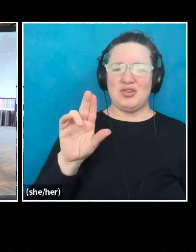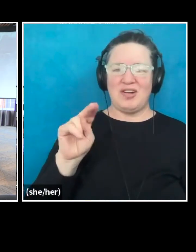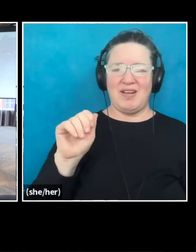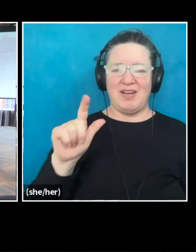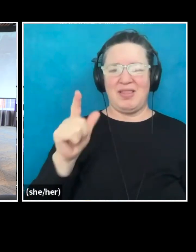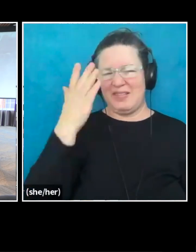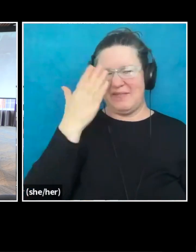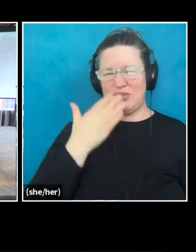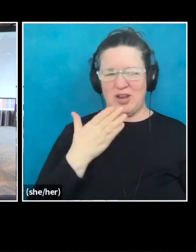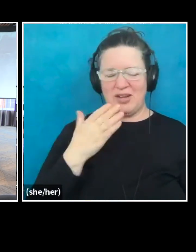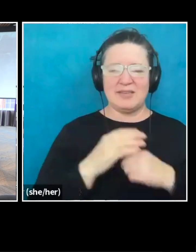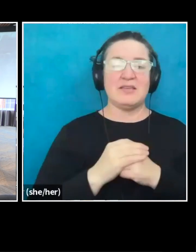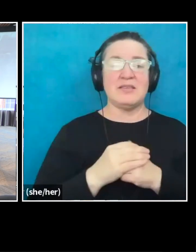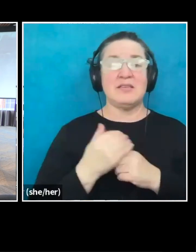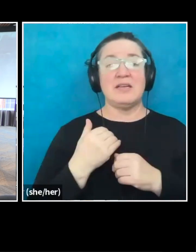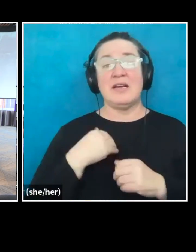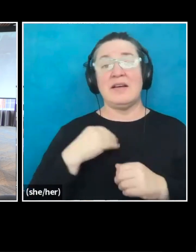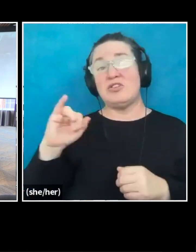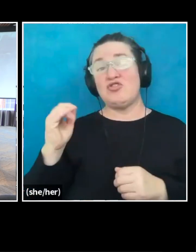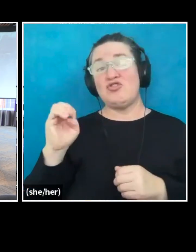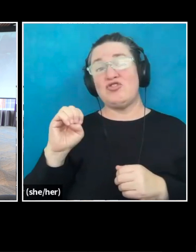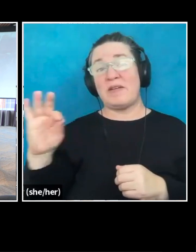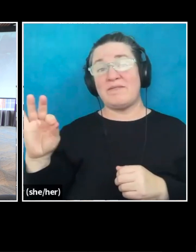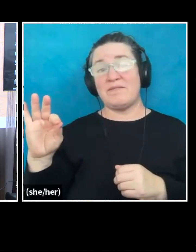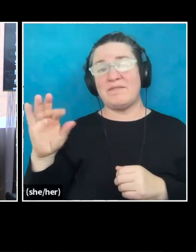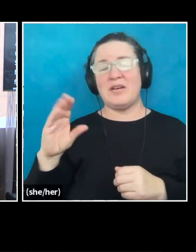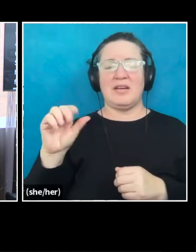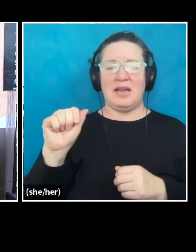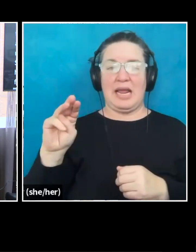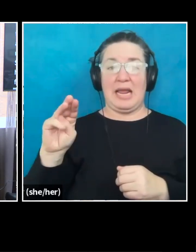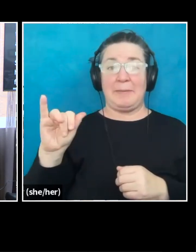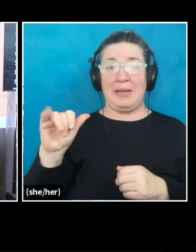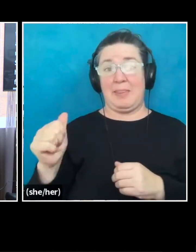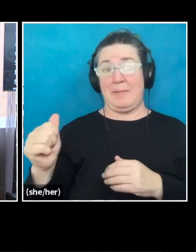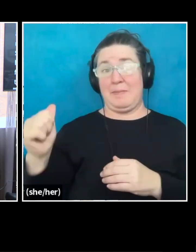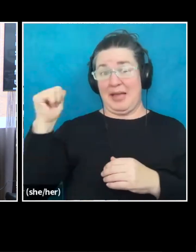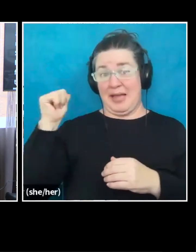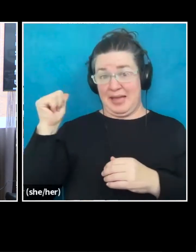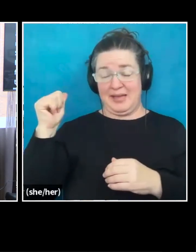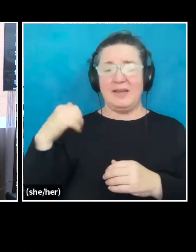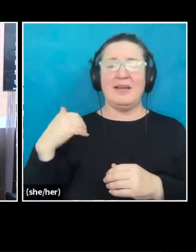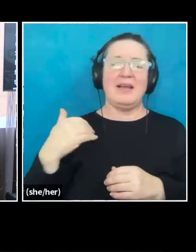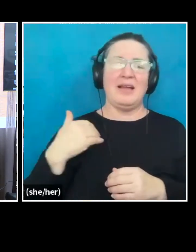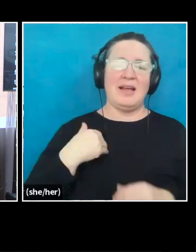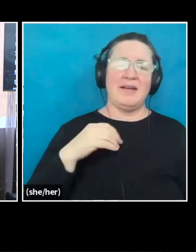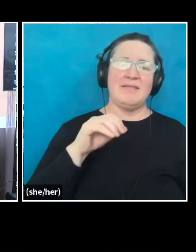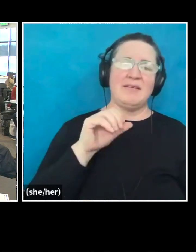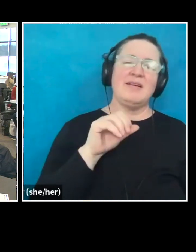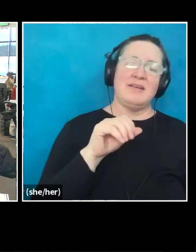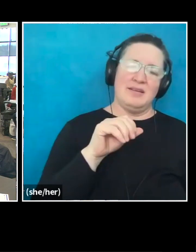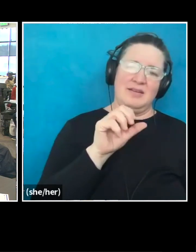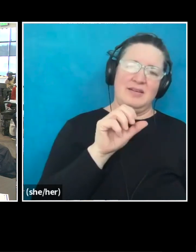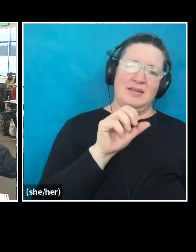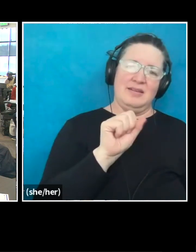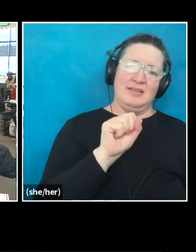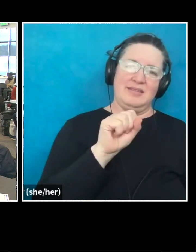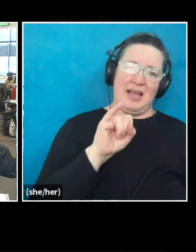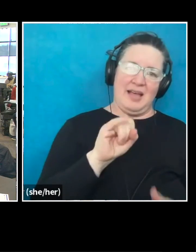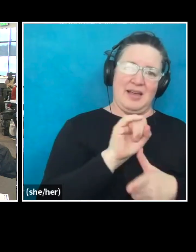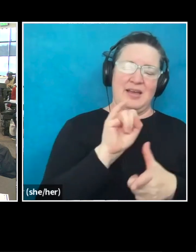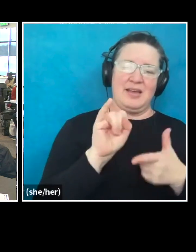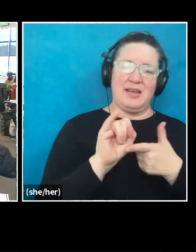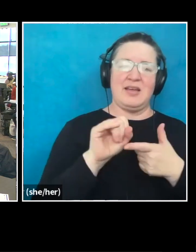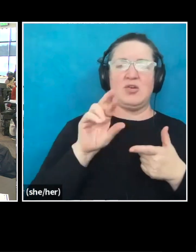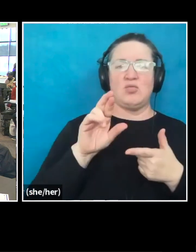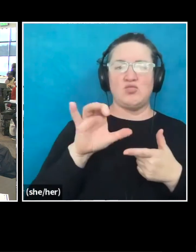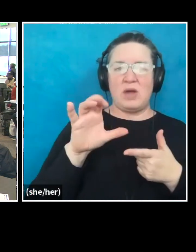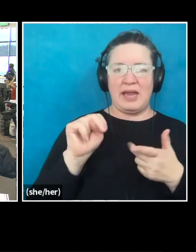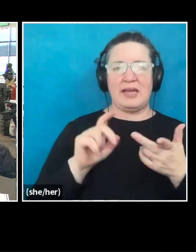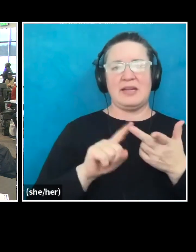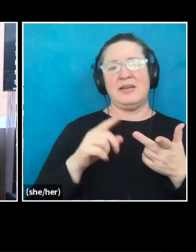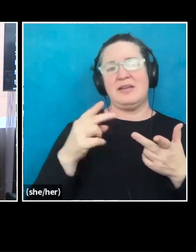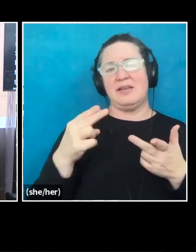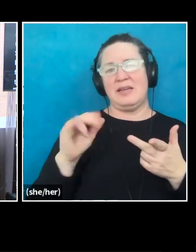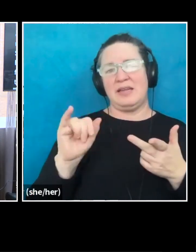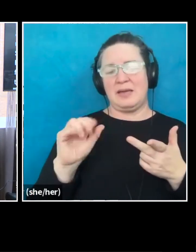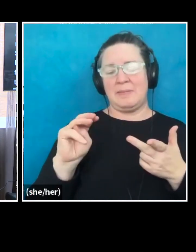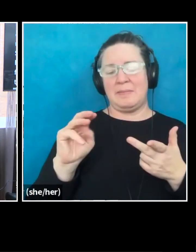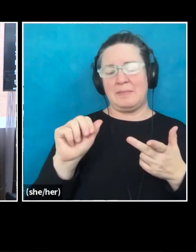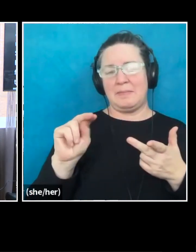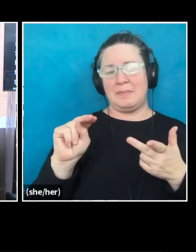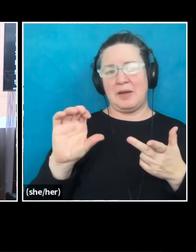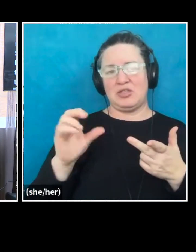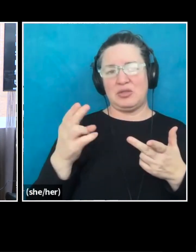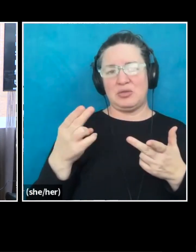Jeff and Amy in the back and Cy and Ryan and Himanchu in the back. Um and Pam who really